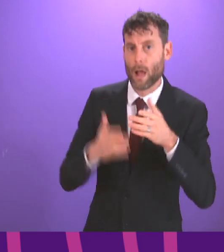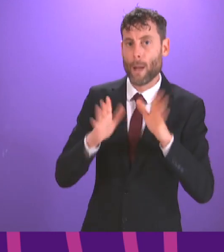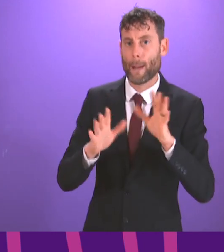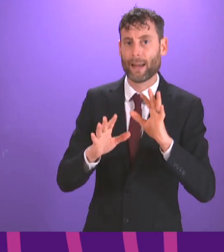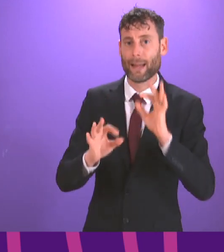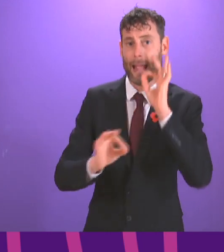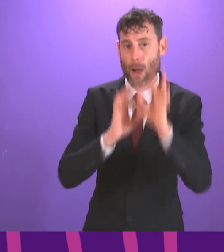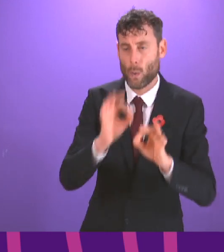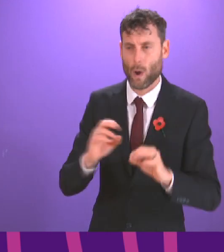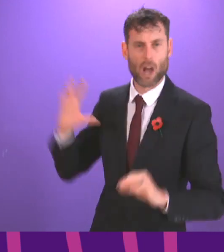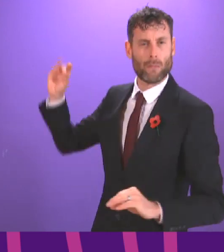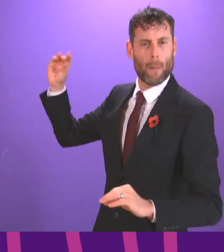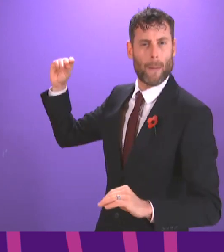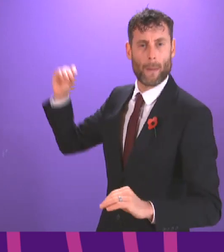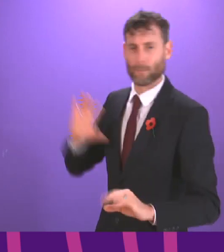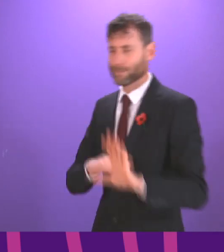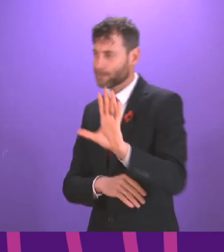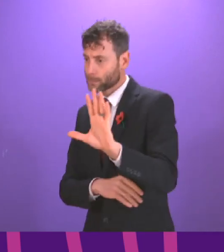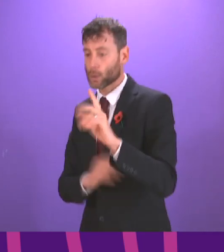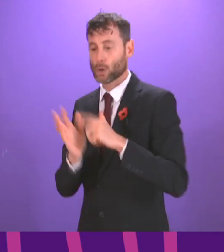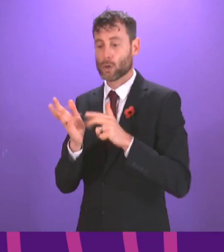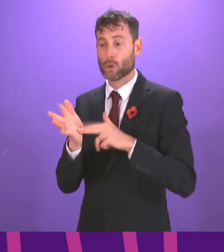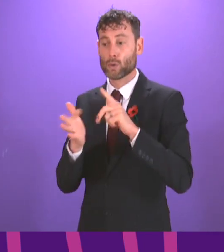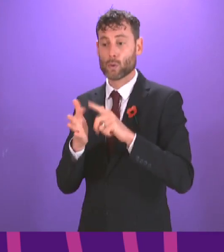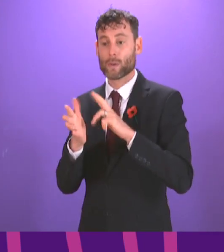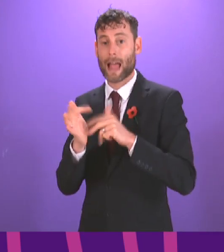For the avoidance of doubt, I say that Professor June Andrews will also have said things that